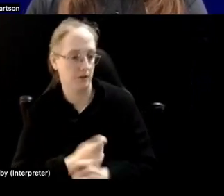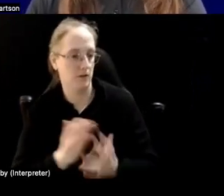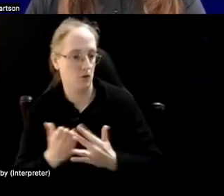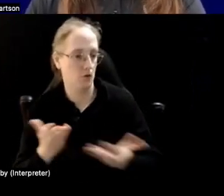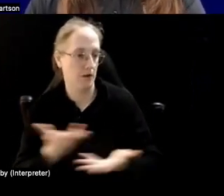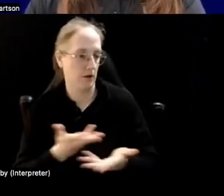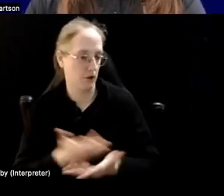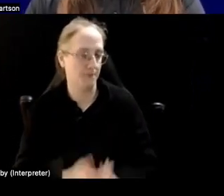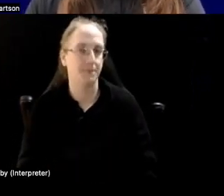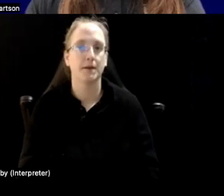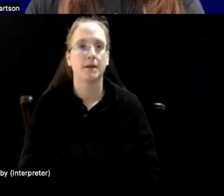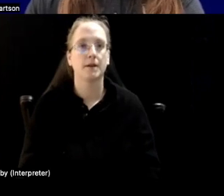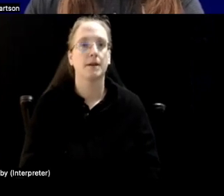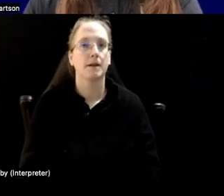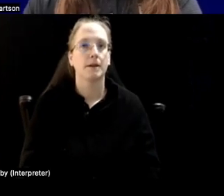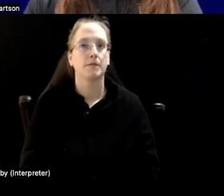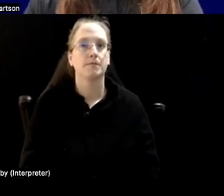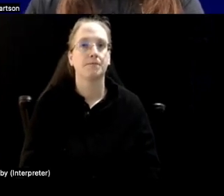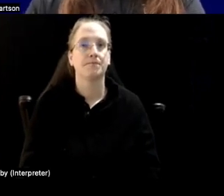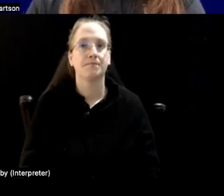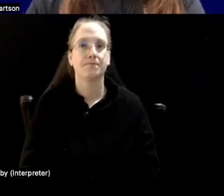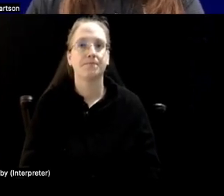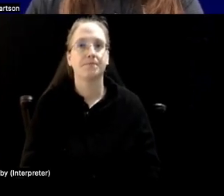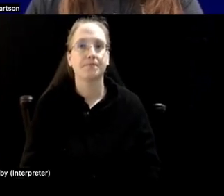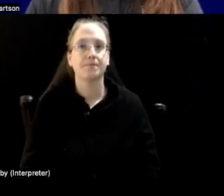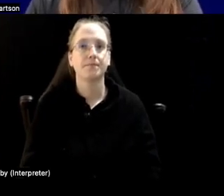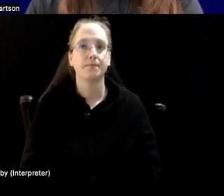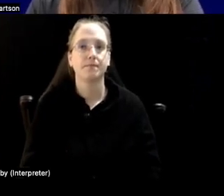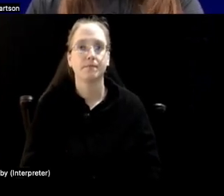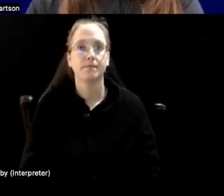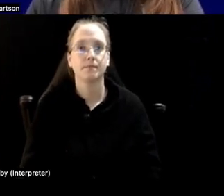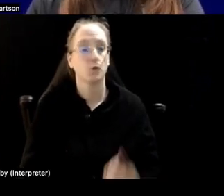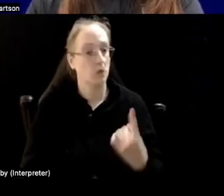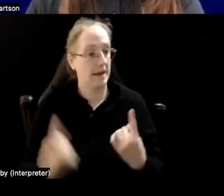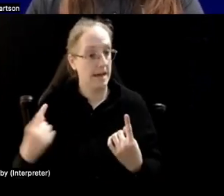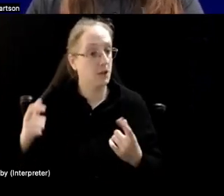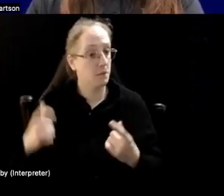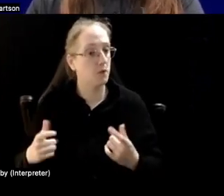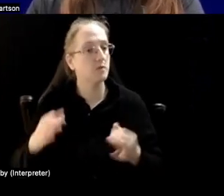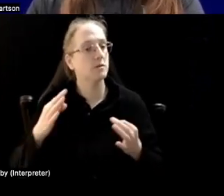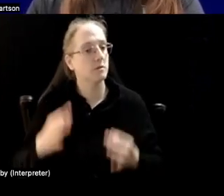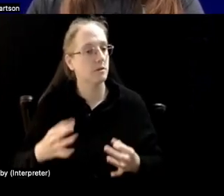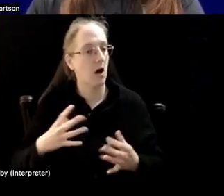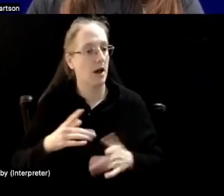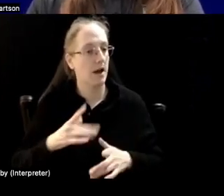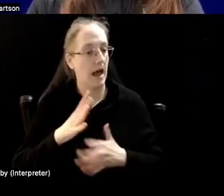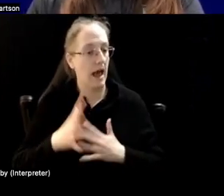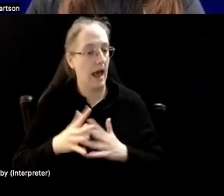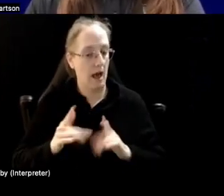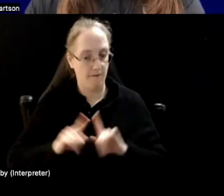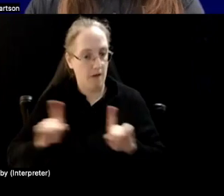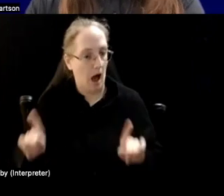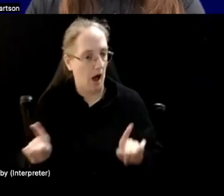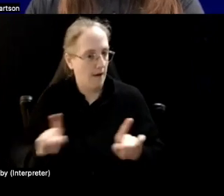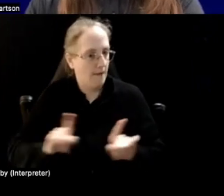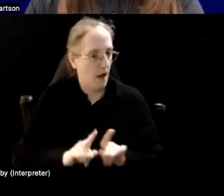So, both of them decide how close or far apart their bodies are going to be and how they are